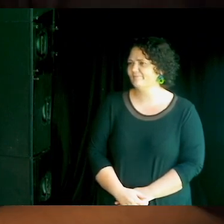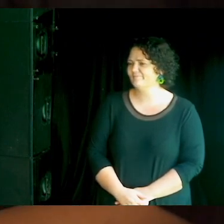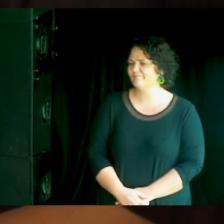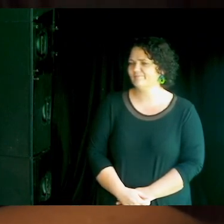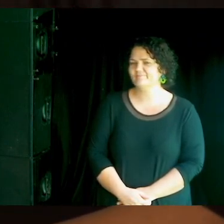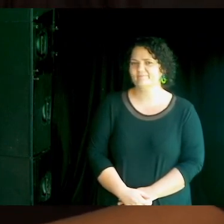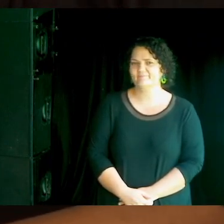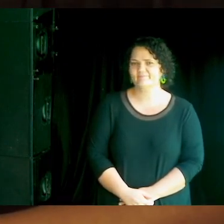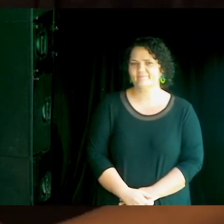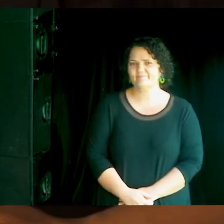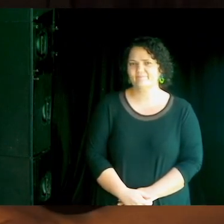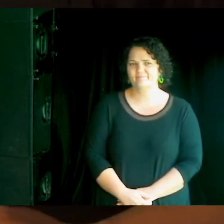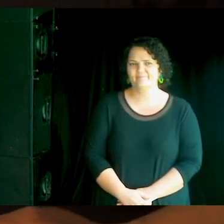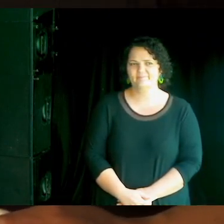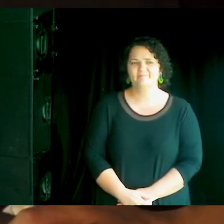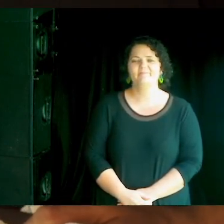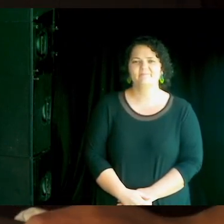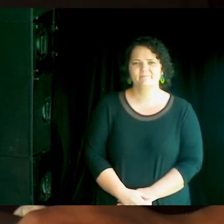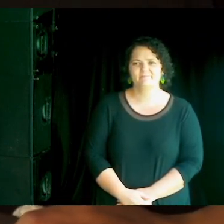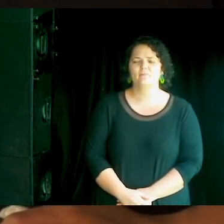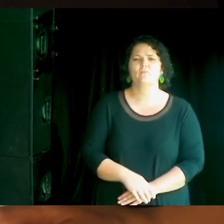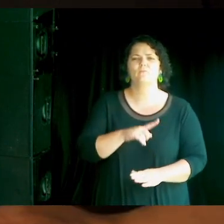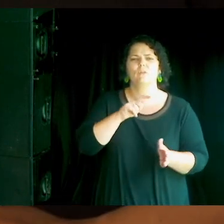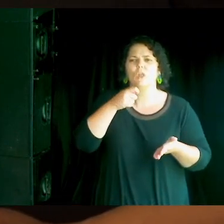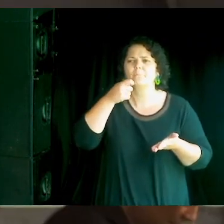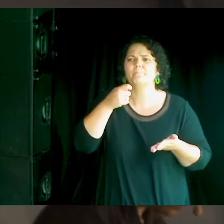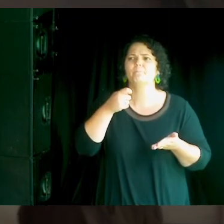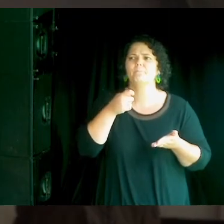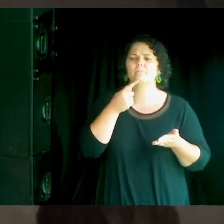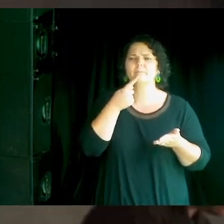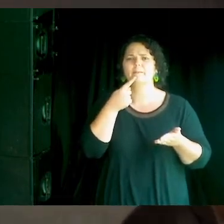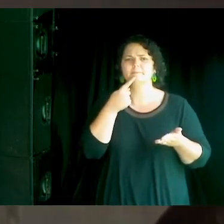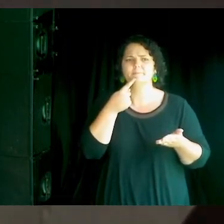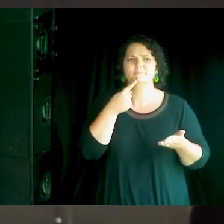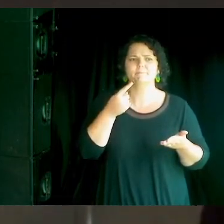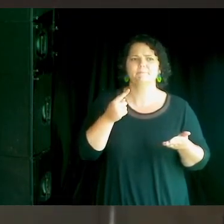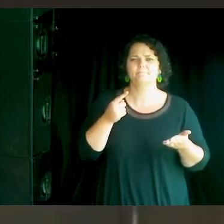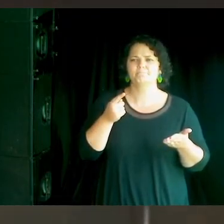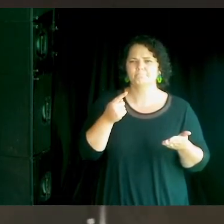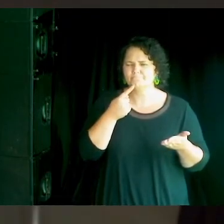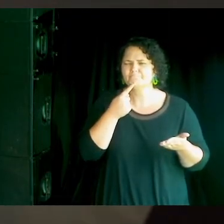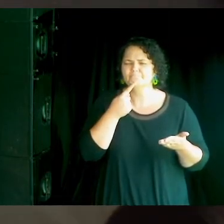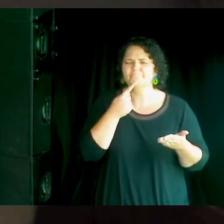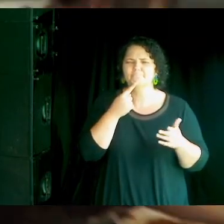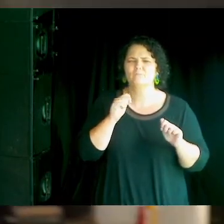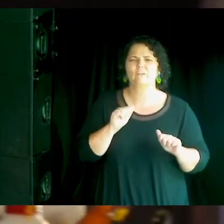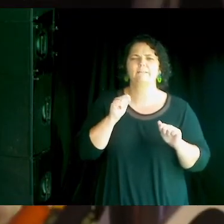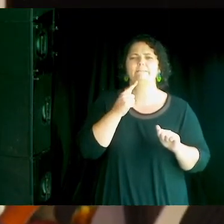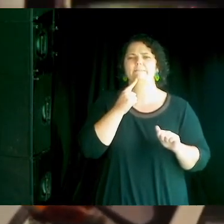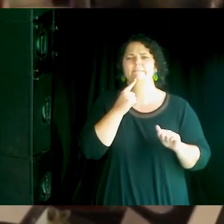okay so when the taste is when you taste it it is the right taste the last part